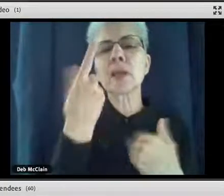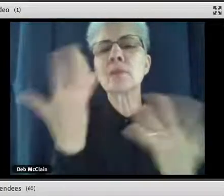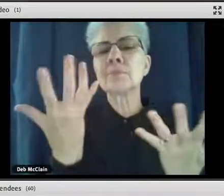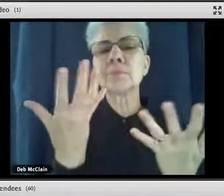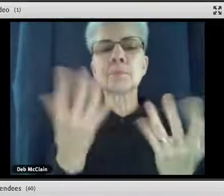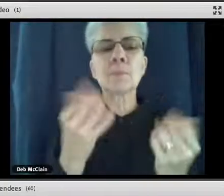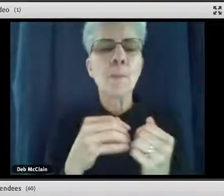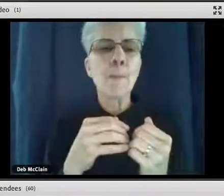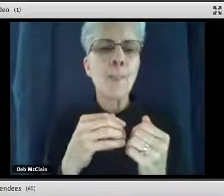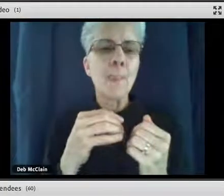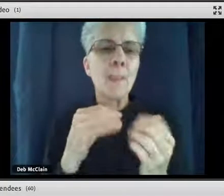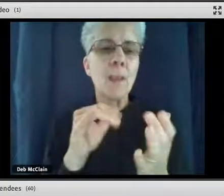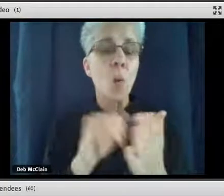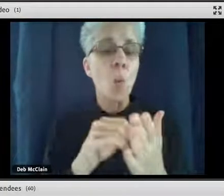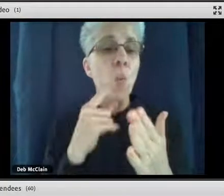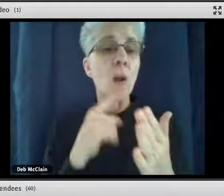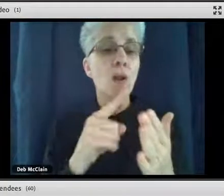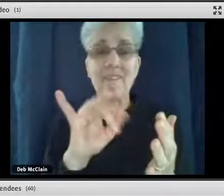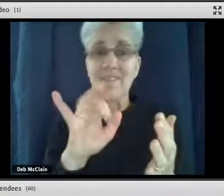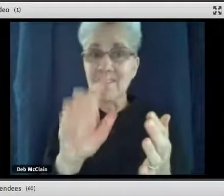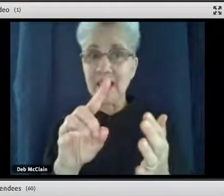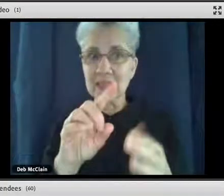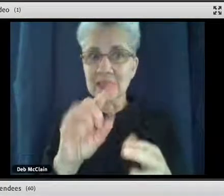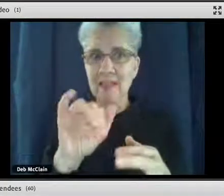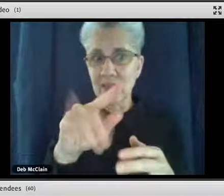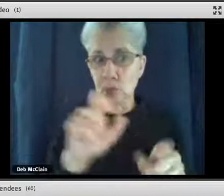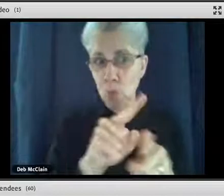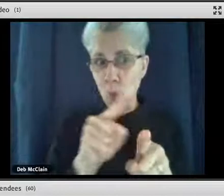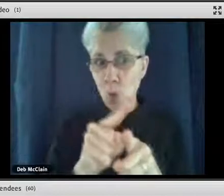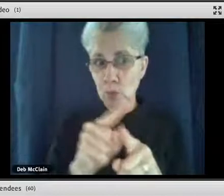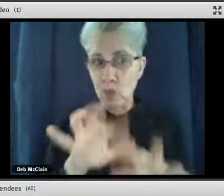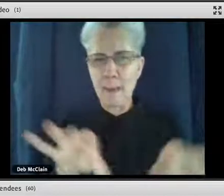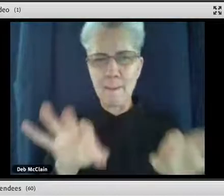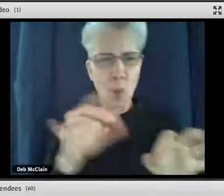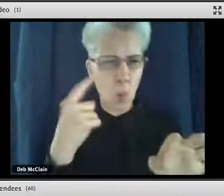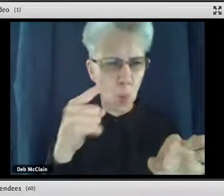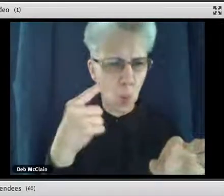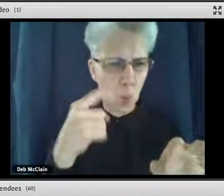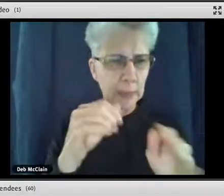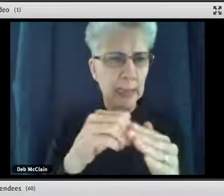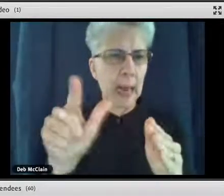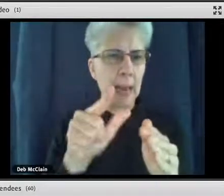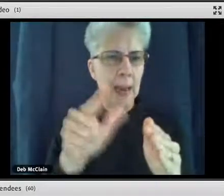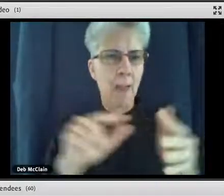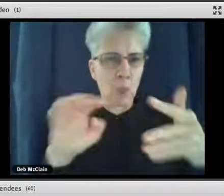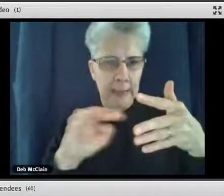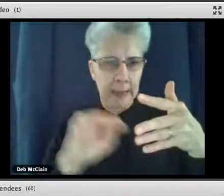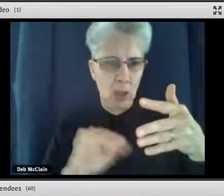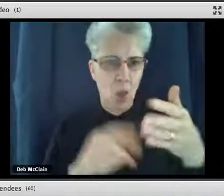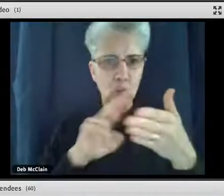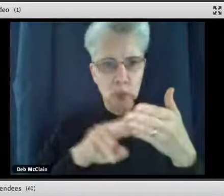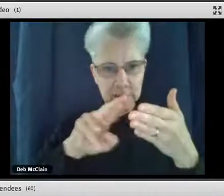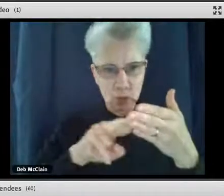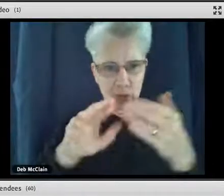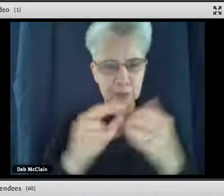of what are fixed fields as well as their importance in the library catalog for searching and browsing.